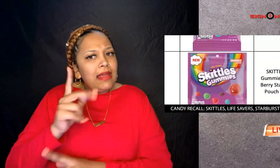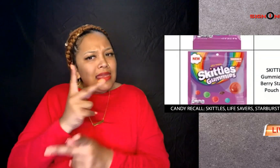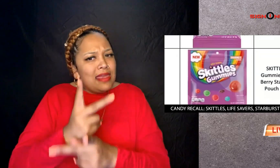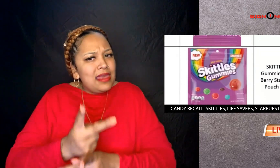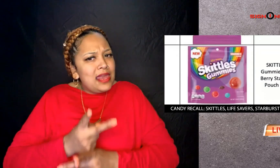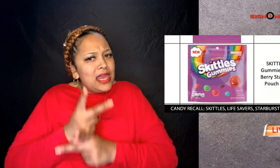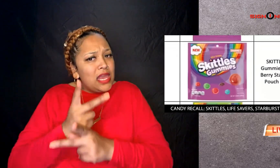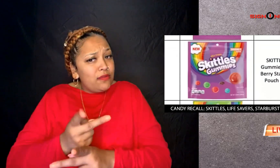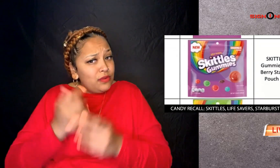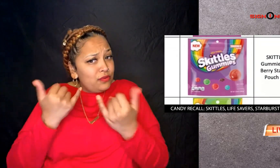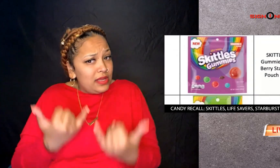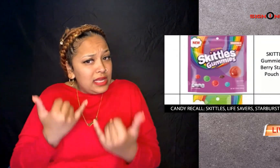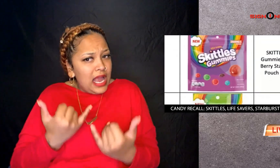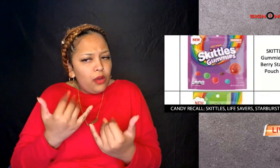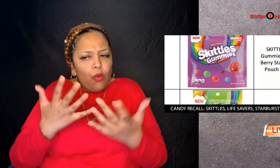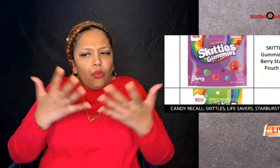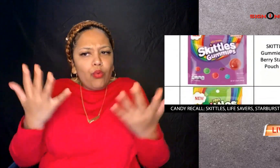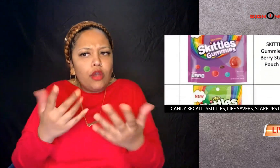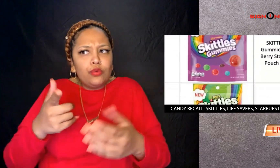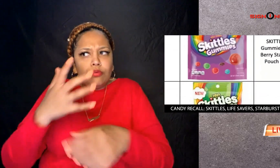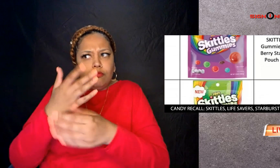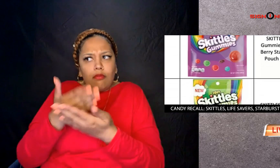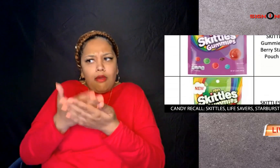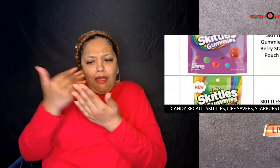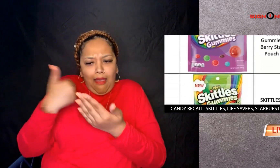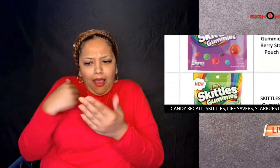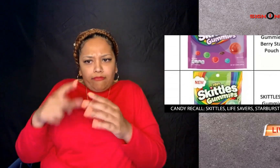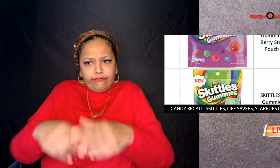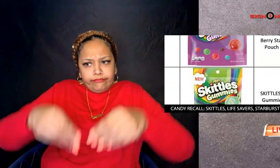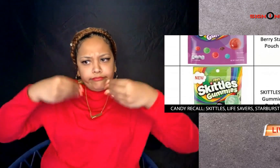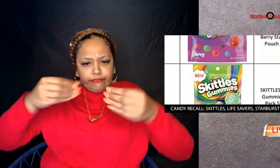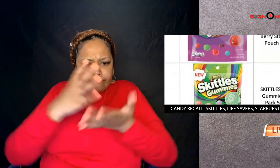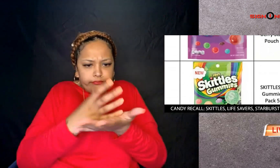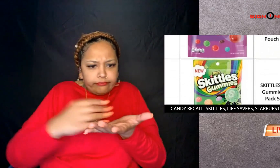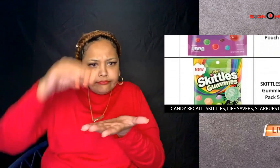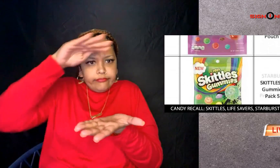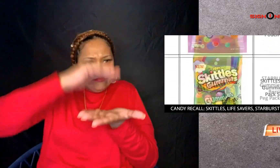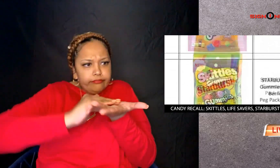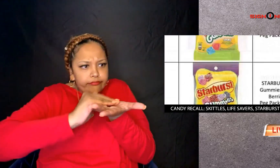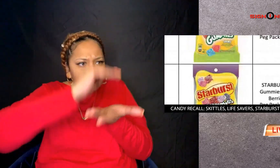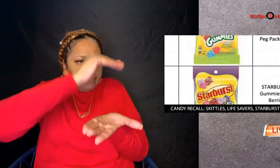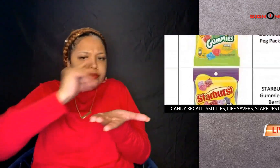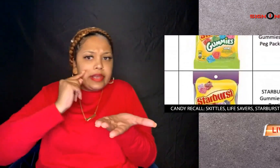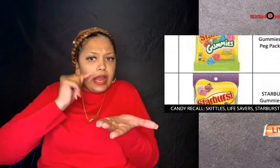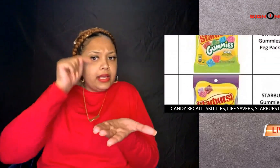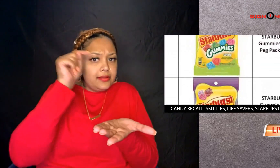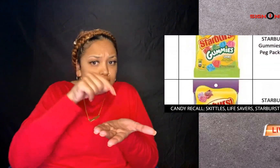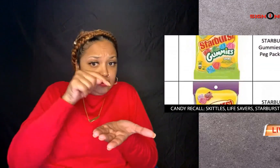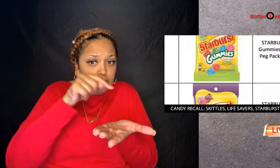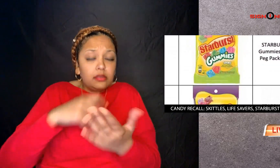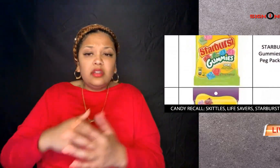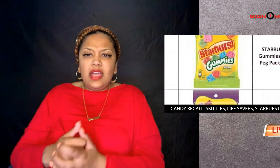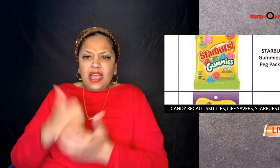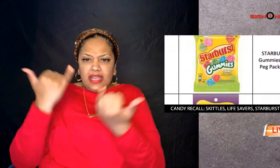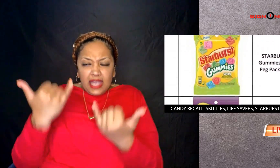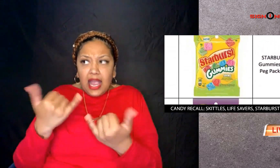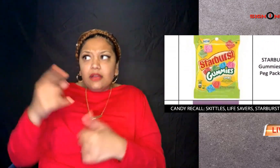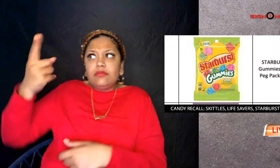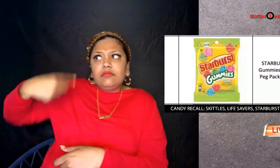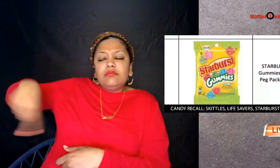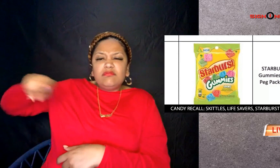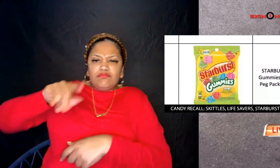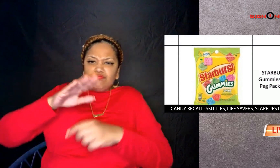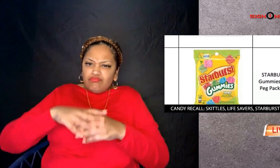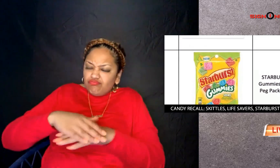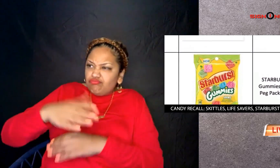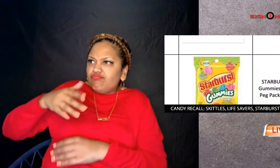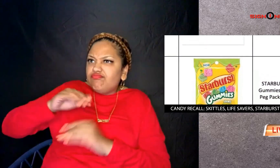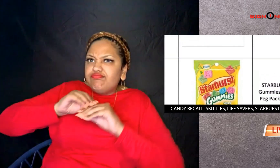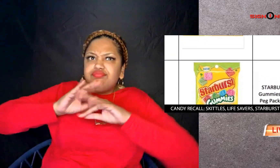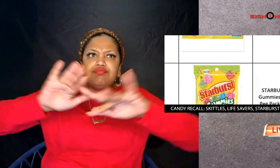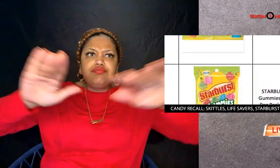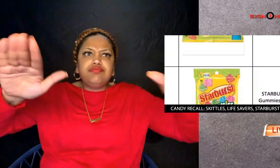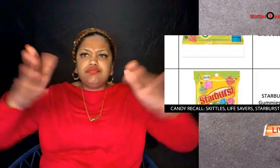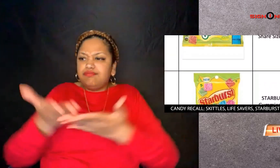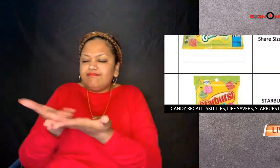if you love candy be cautious about what's in your candy jar